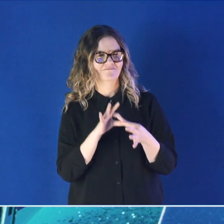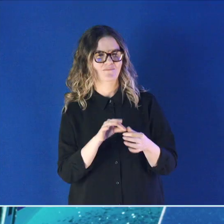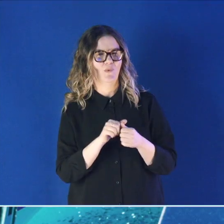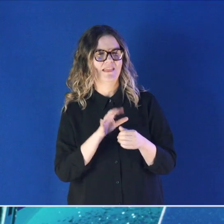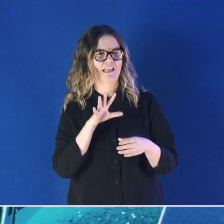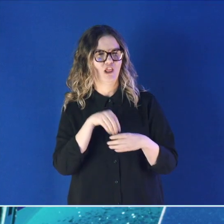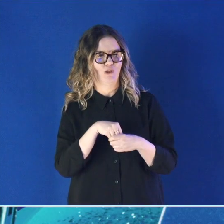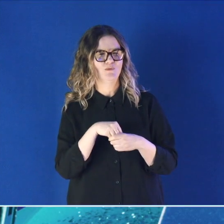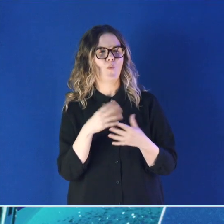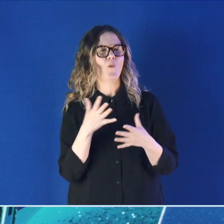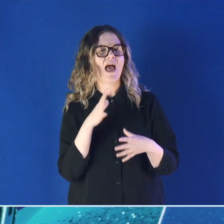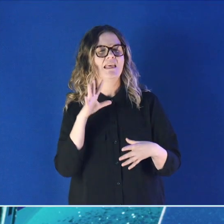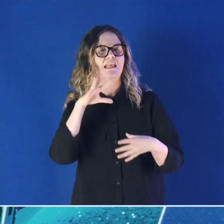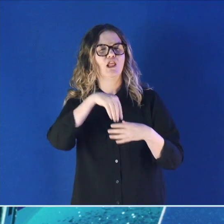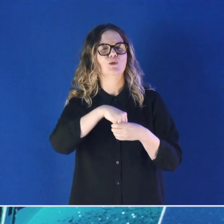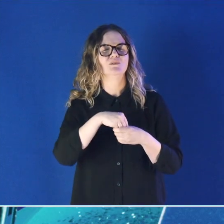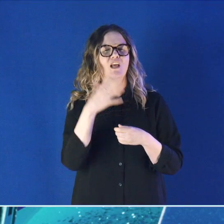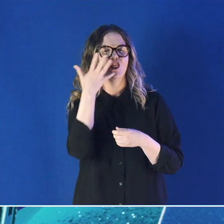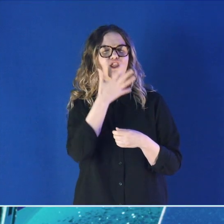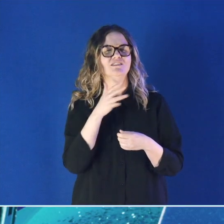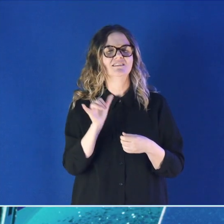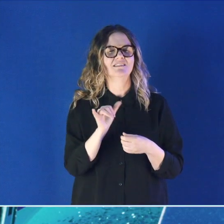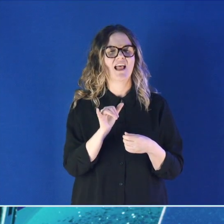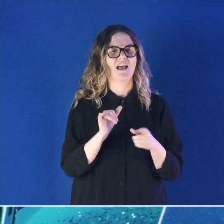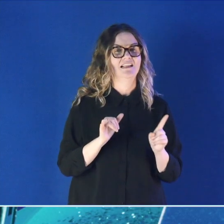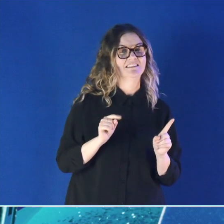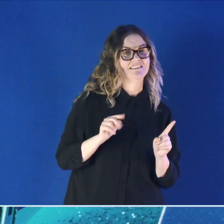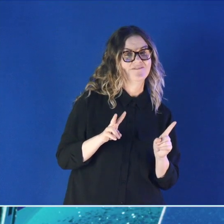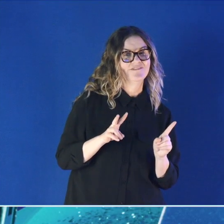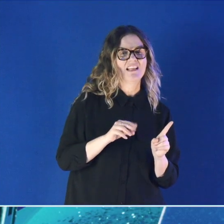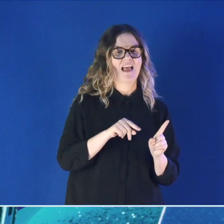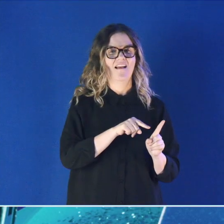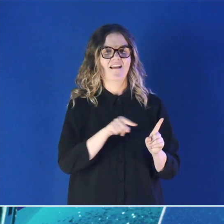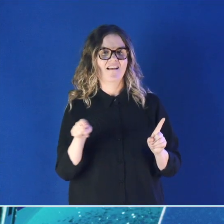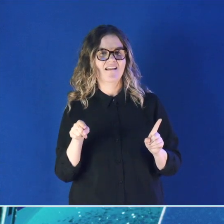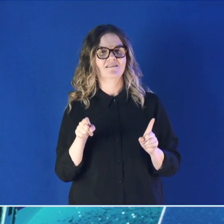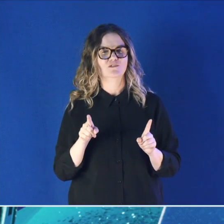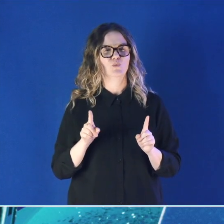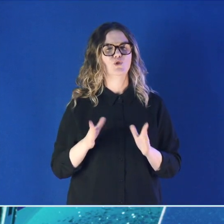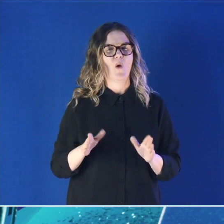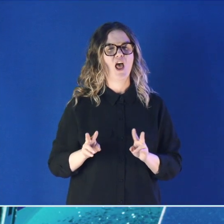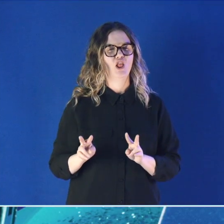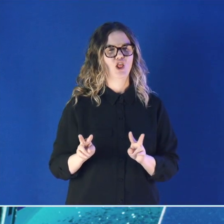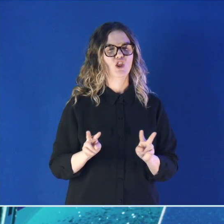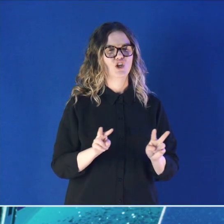in our stadium, take a look around. There's a lot of inclusion. There's a lot of accessibility.